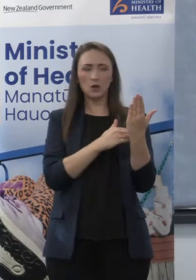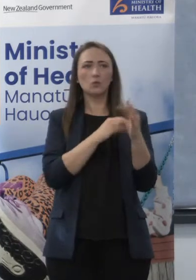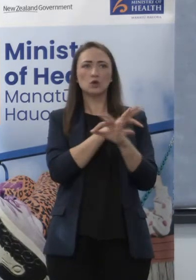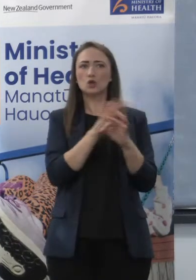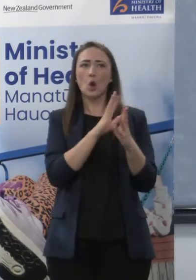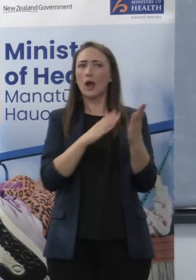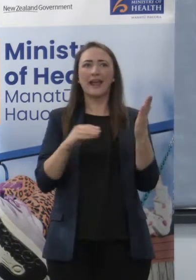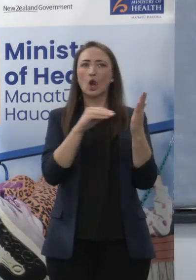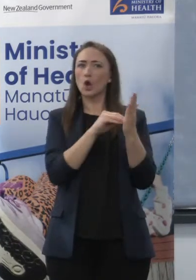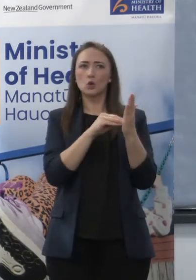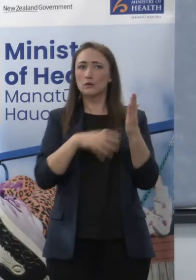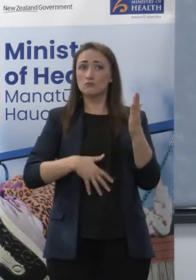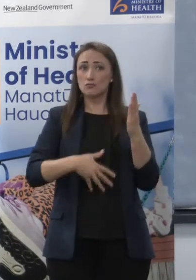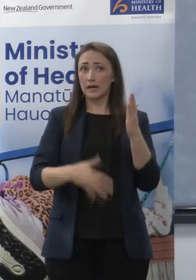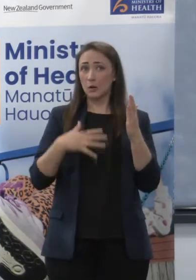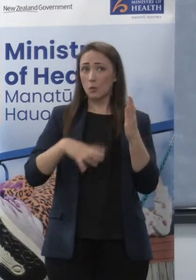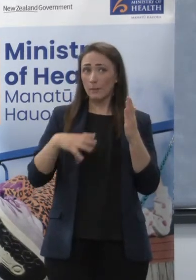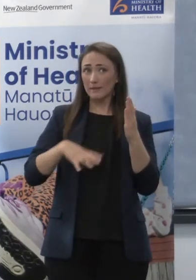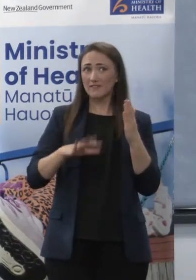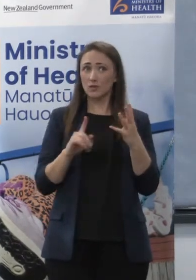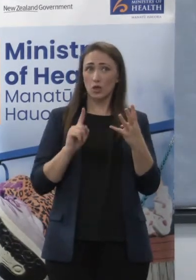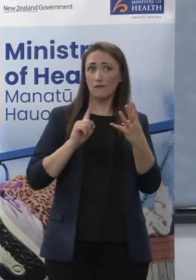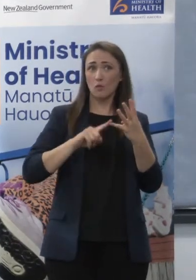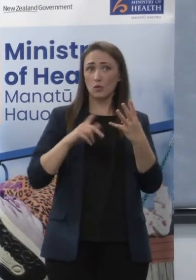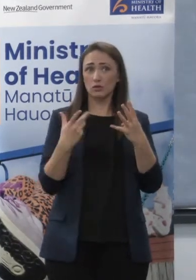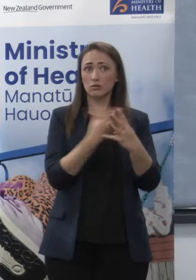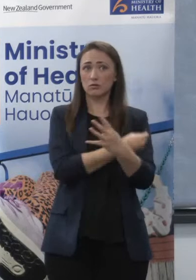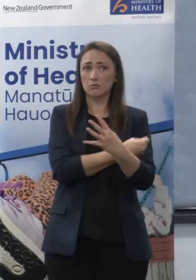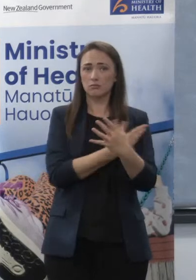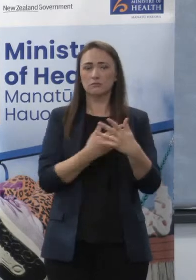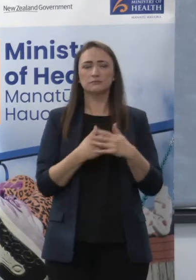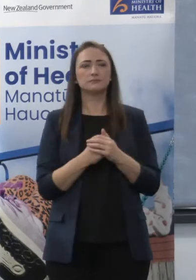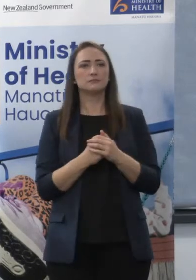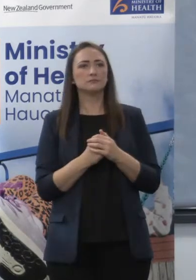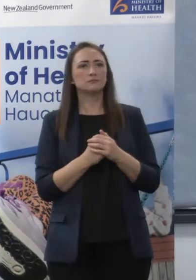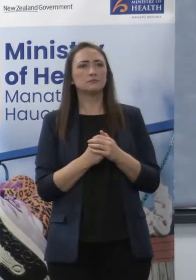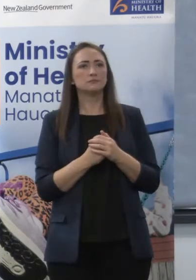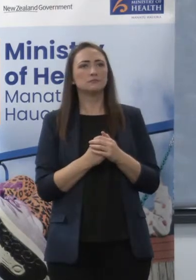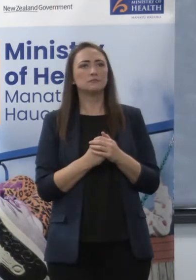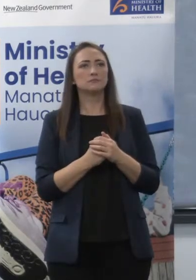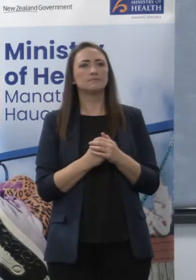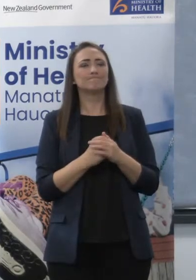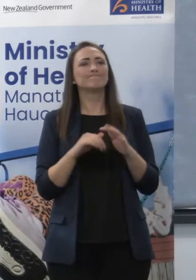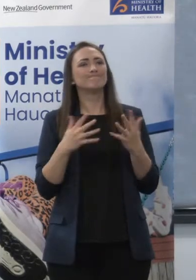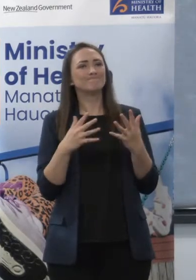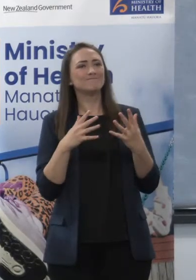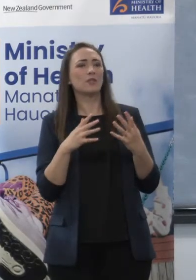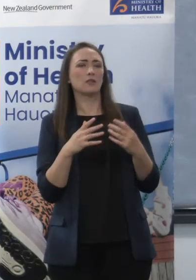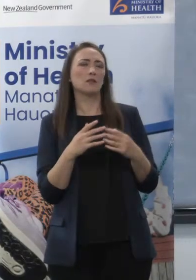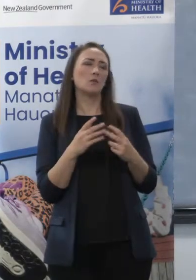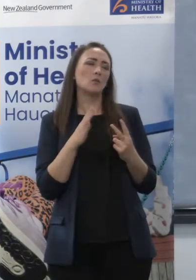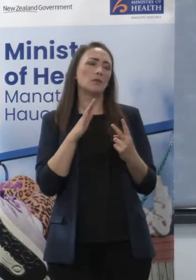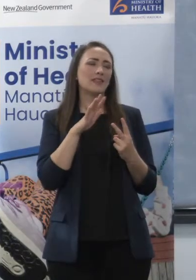so it would not